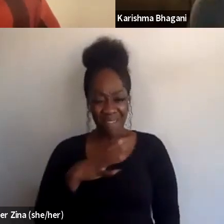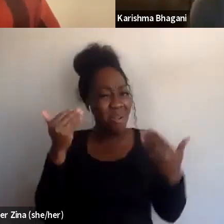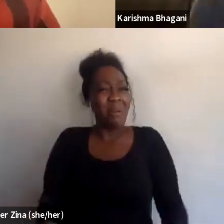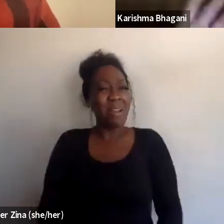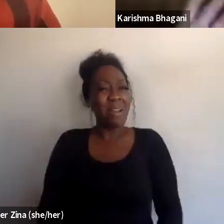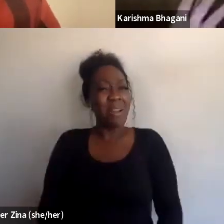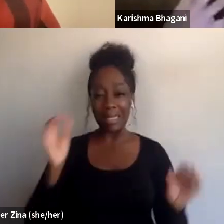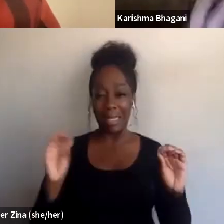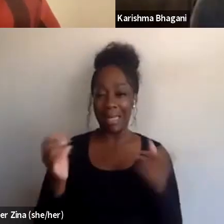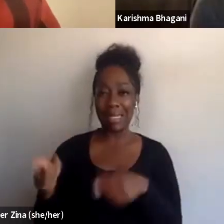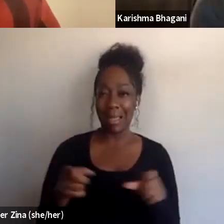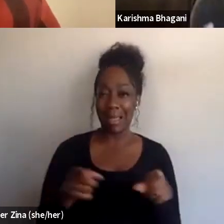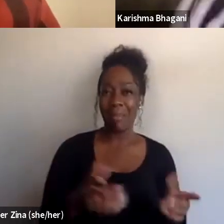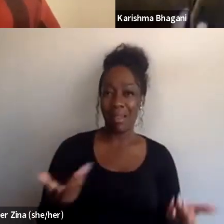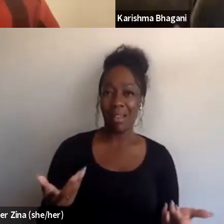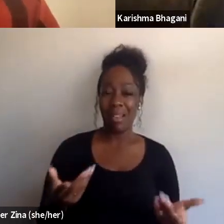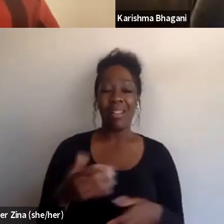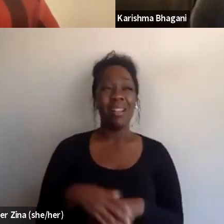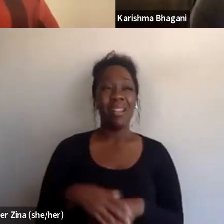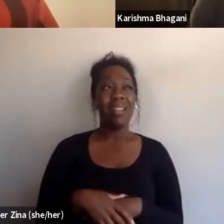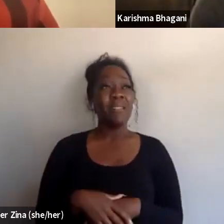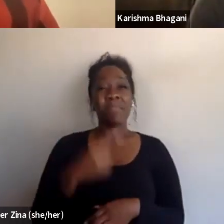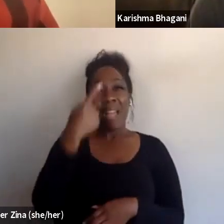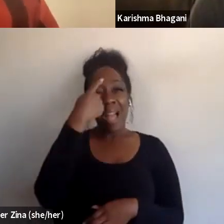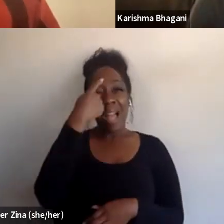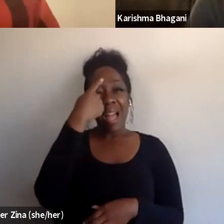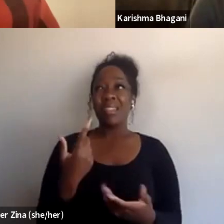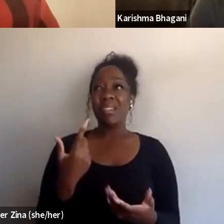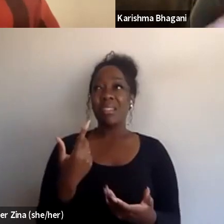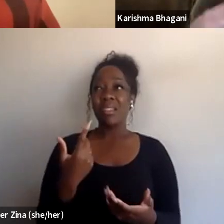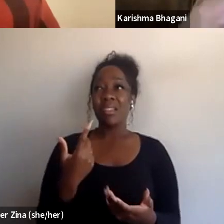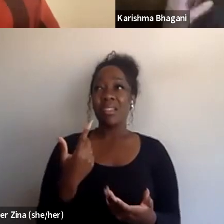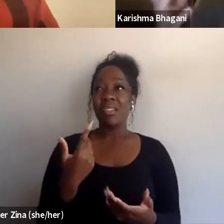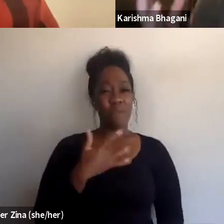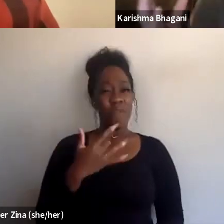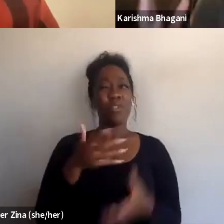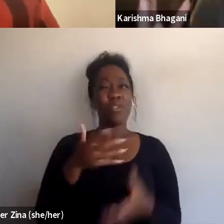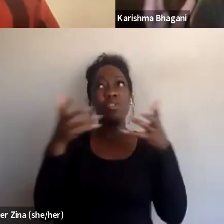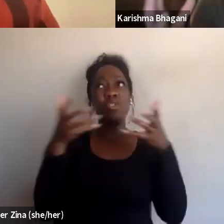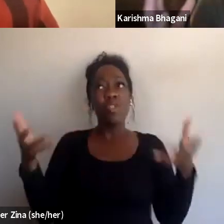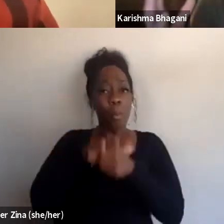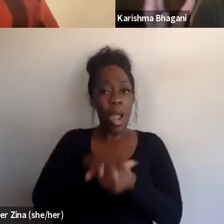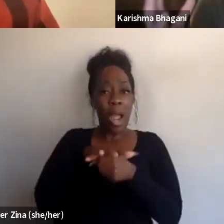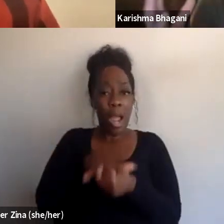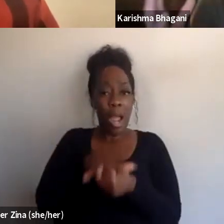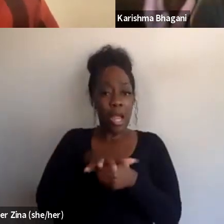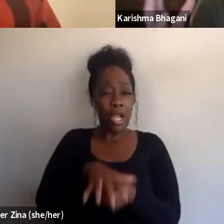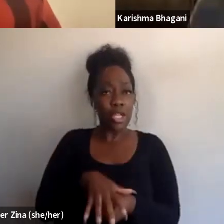Yeah. I think there's an immense amount of pressure that has been placed on creatives during this time, right.